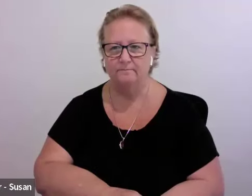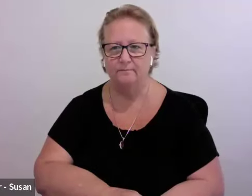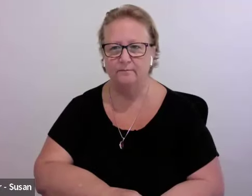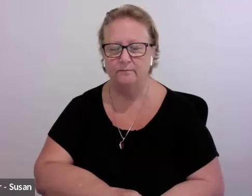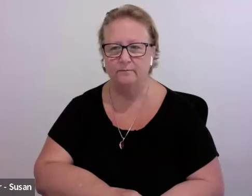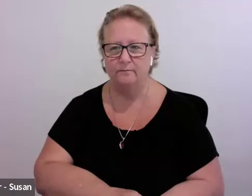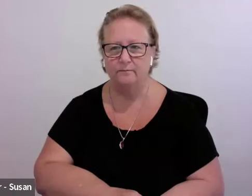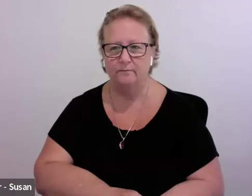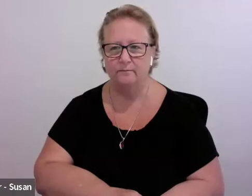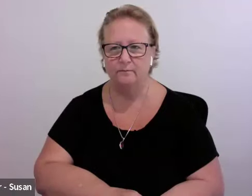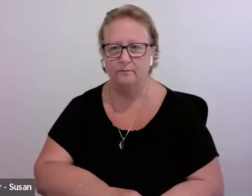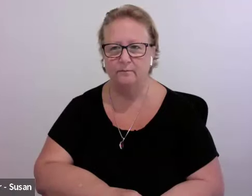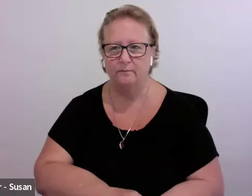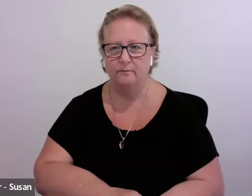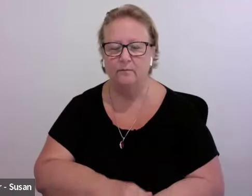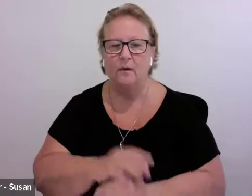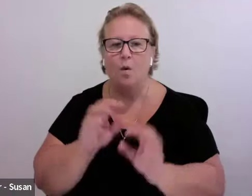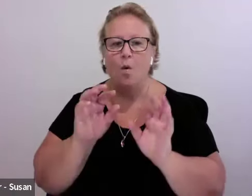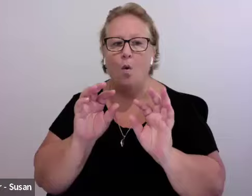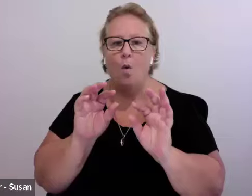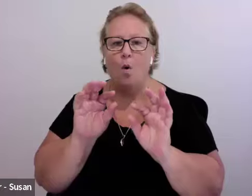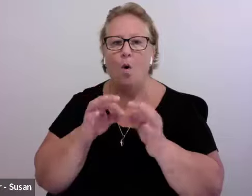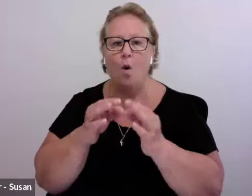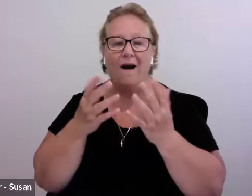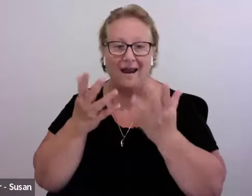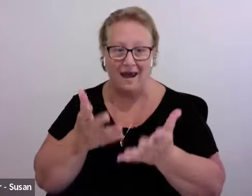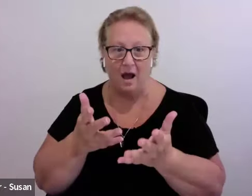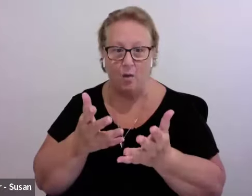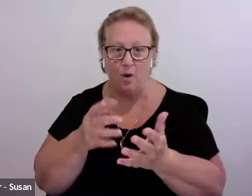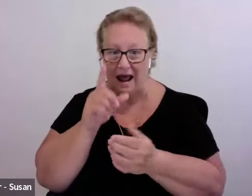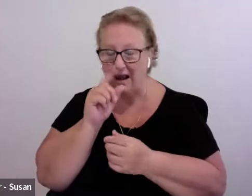considered a conflict or a duplication. CATHERINE: